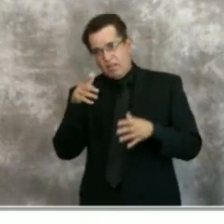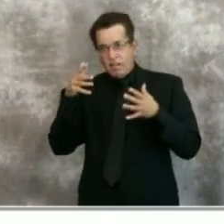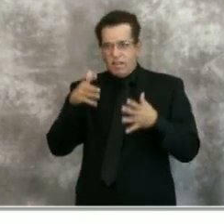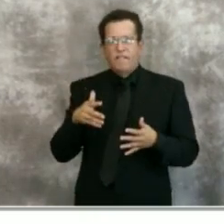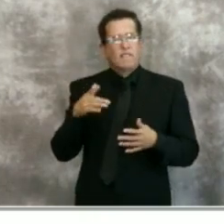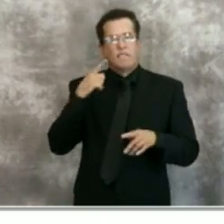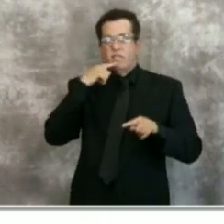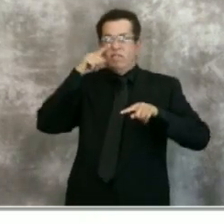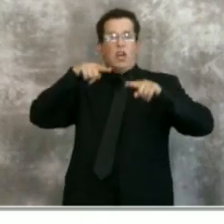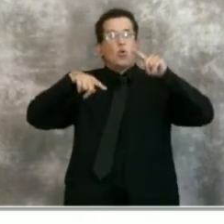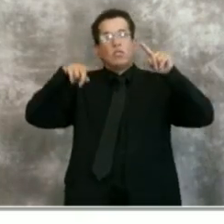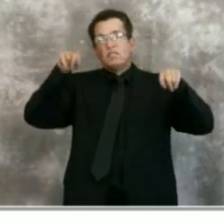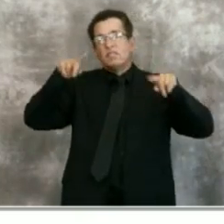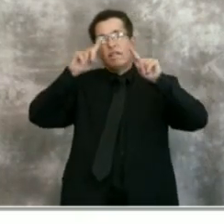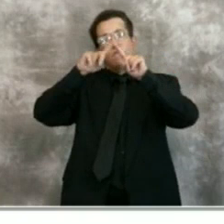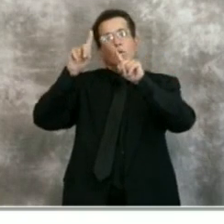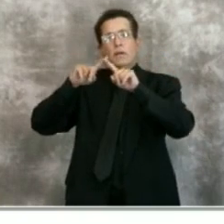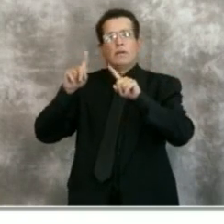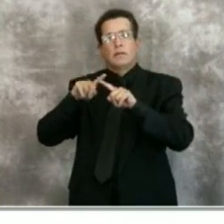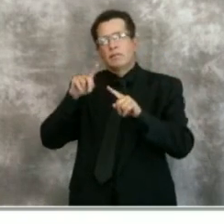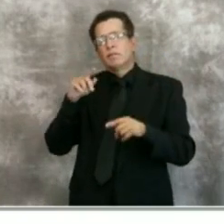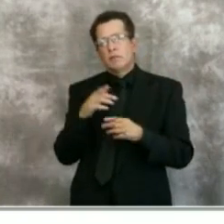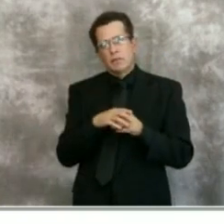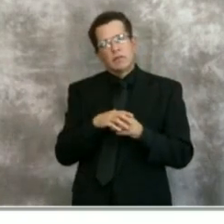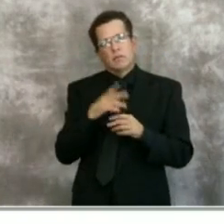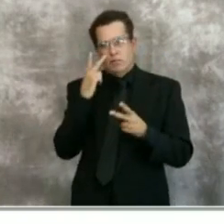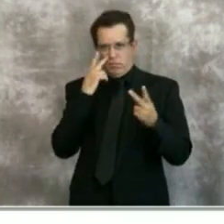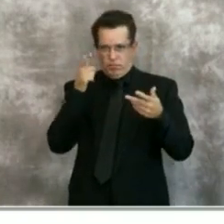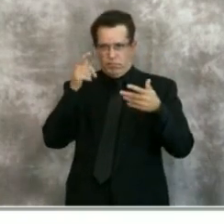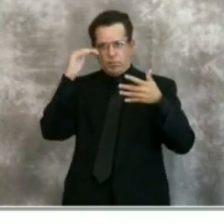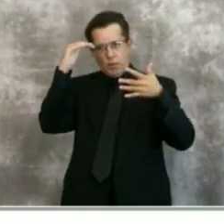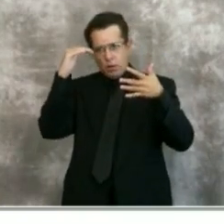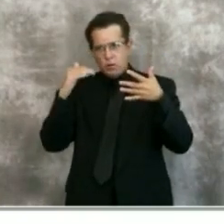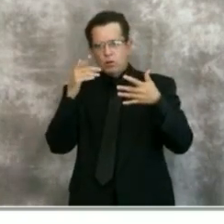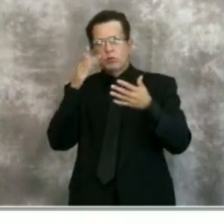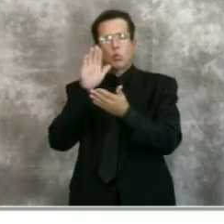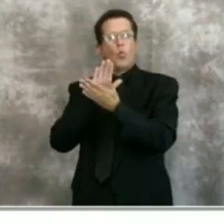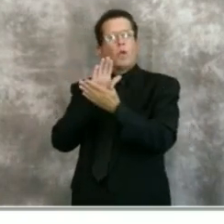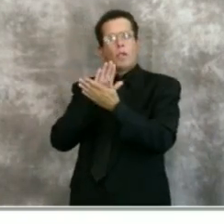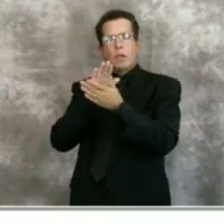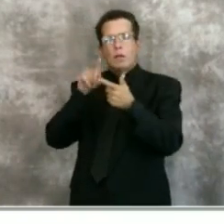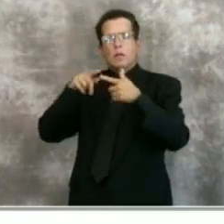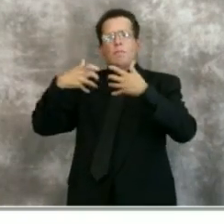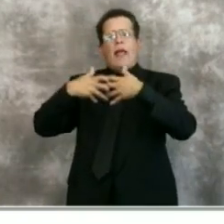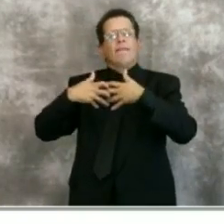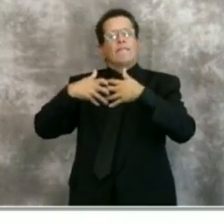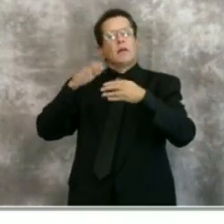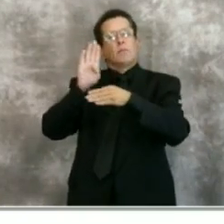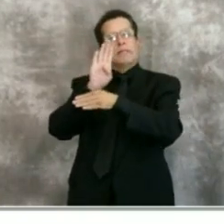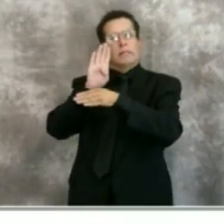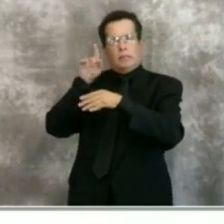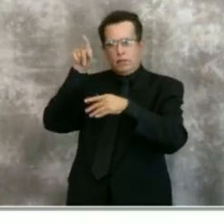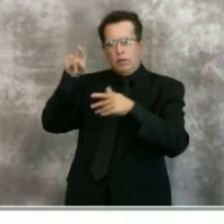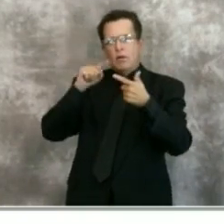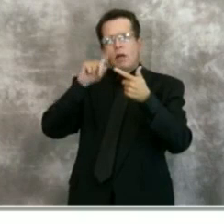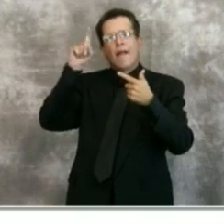BARBER SHOPS AND THEN THE REMAINING 6 WHICH REPRESENTS